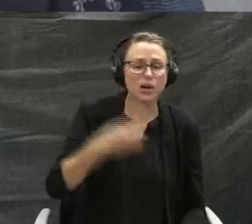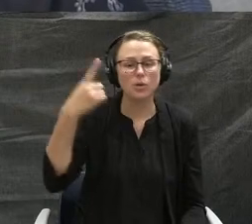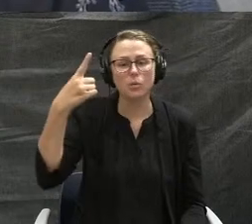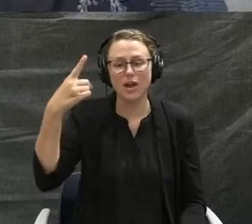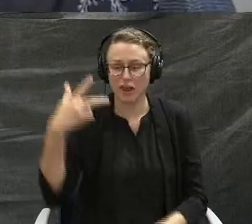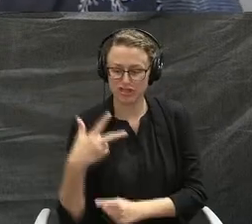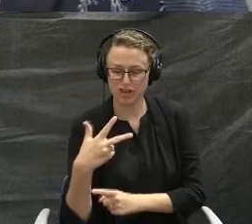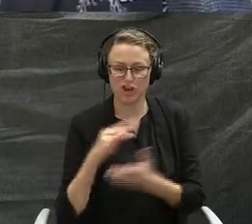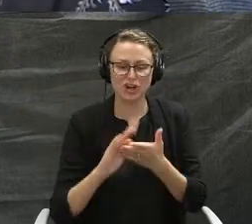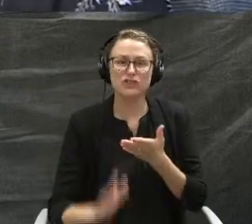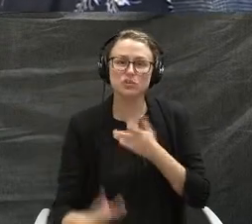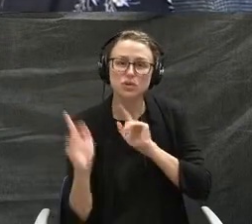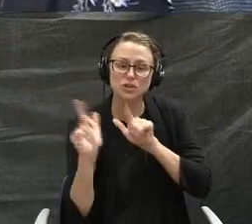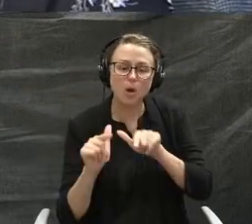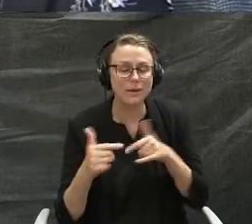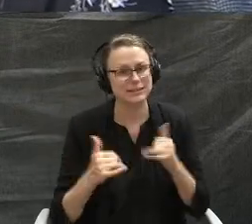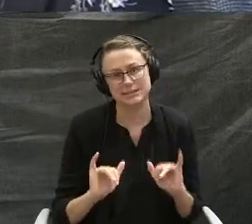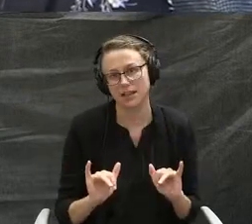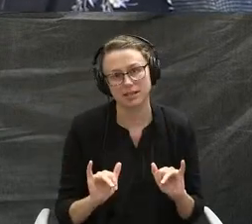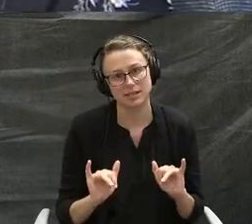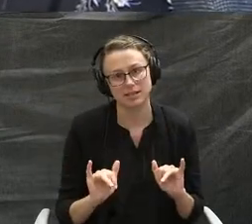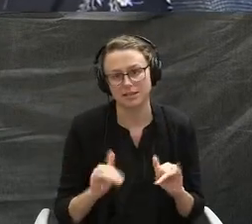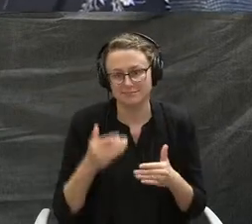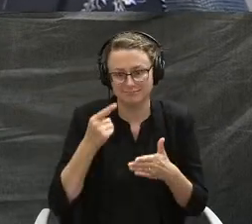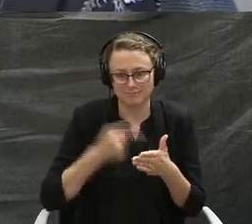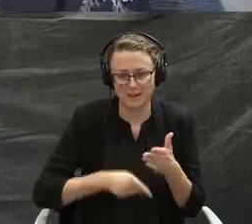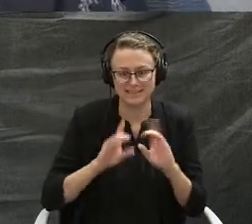daily. What is the district trying to do to fix this problem?